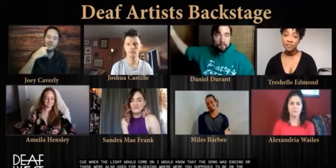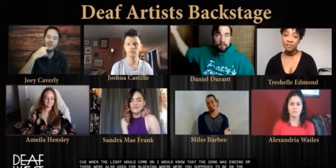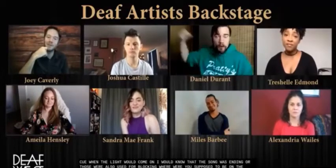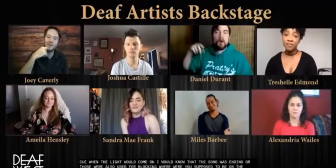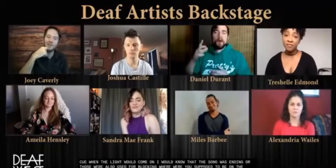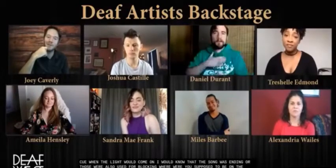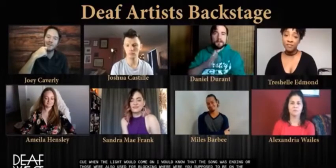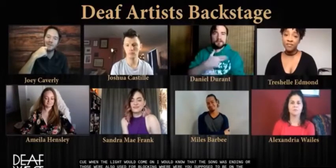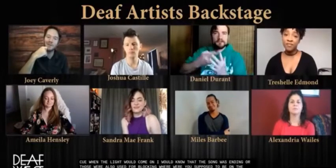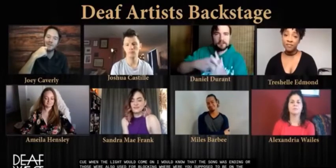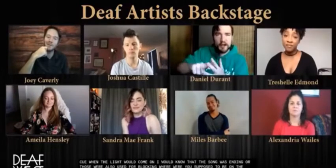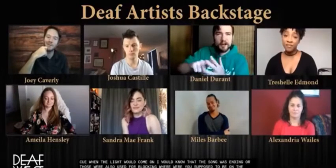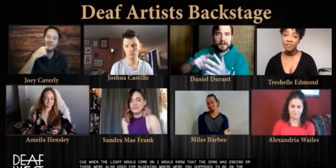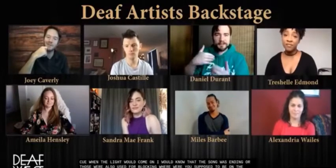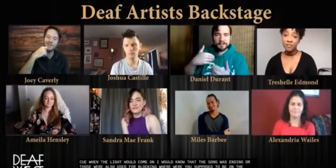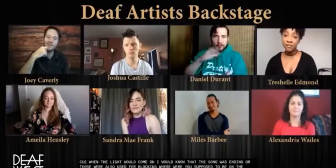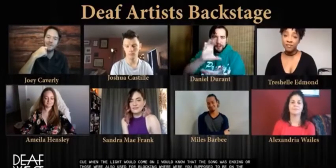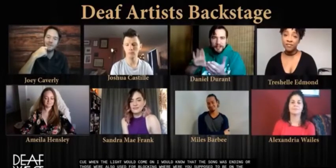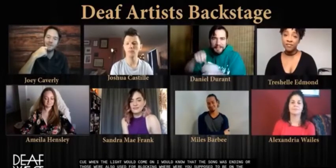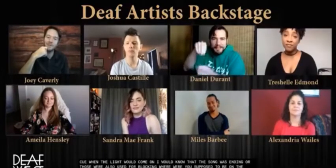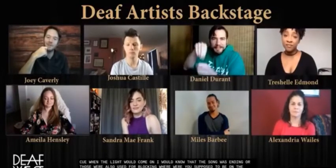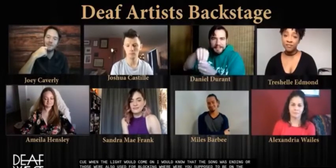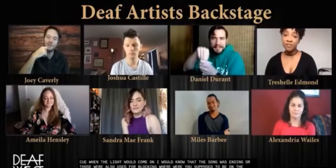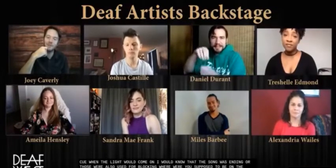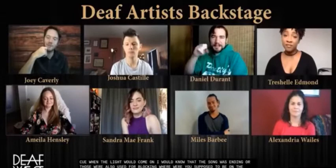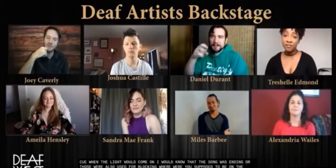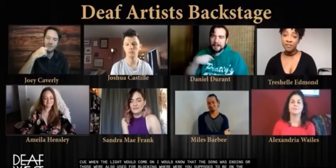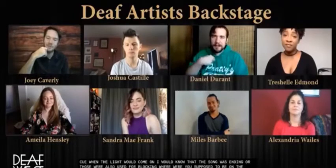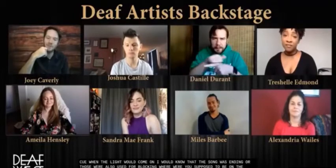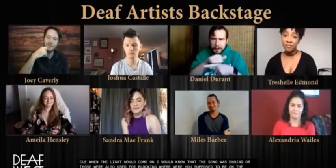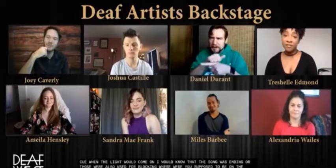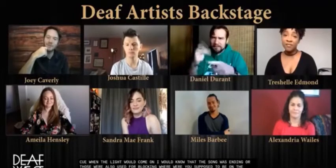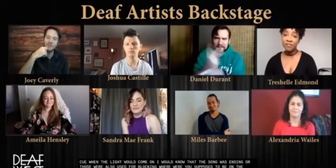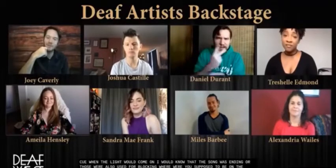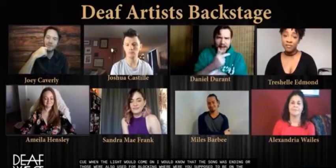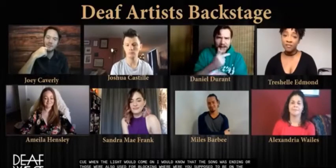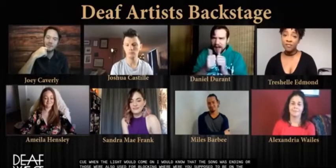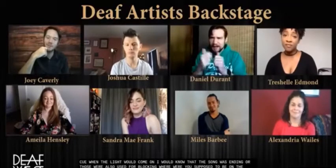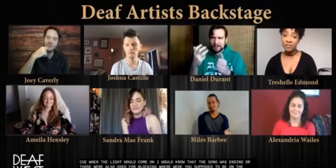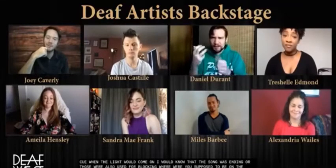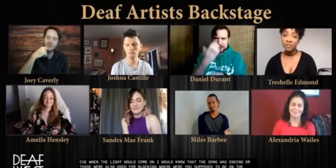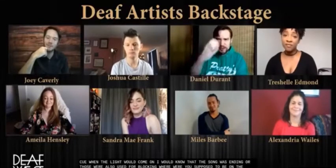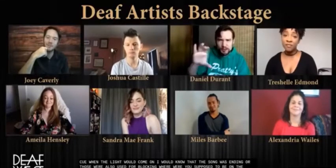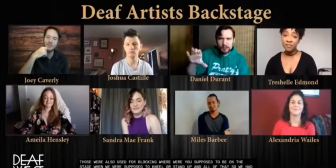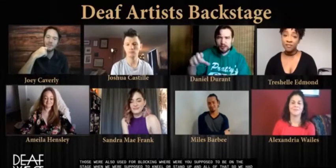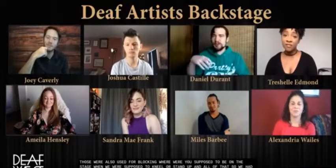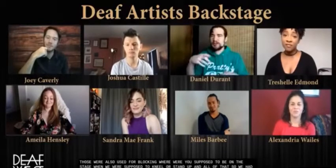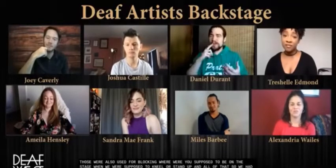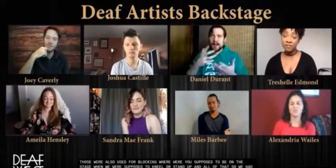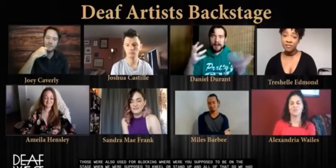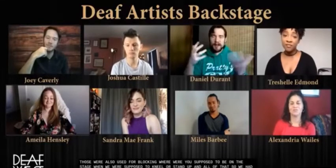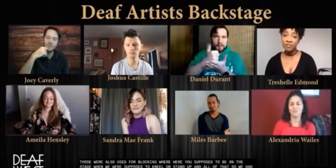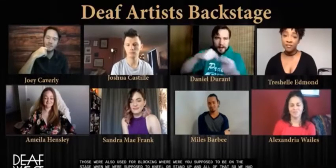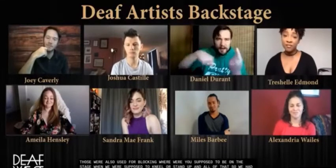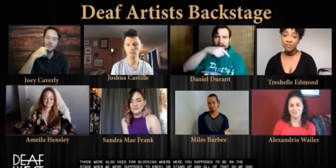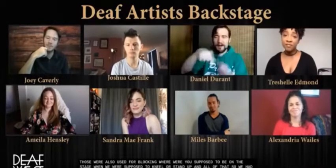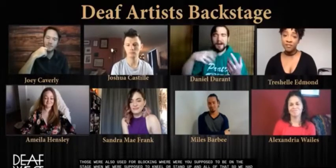So, we had to memorize all of that as well. So, the choreography itself was cues for us to stay on beat.